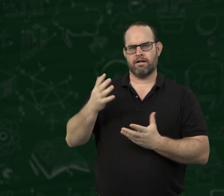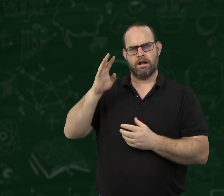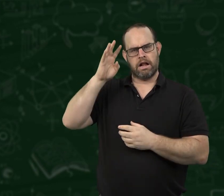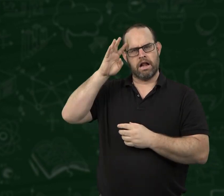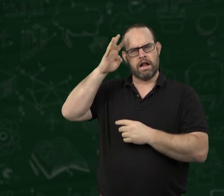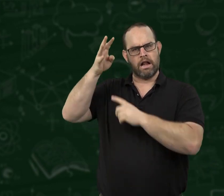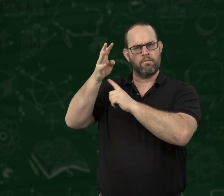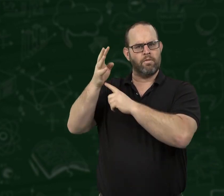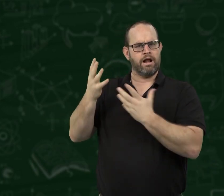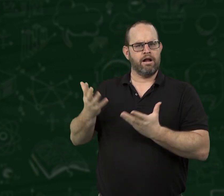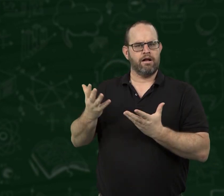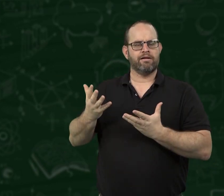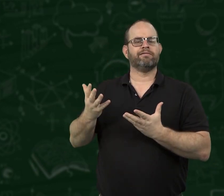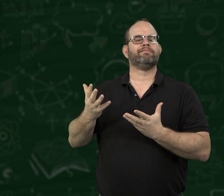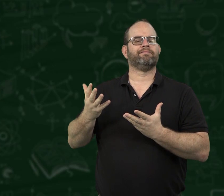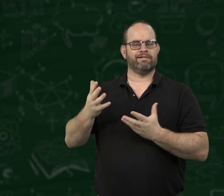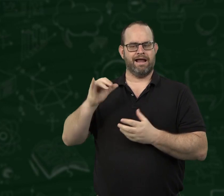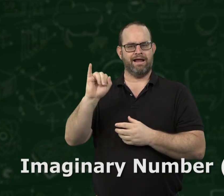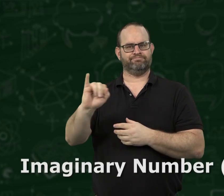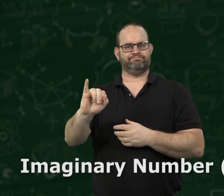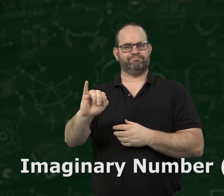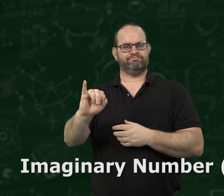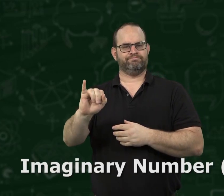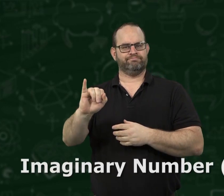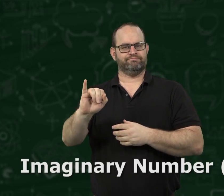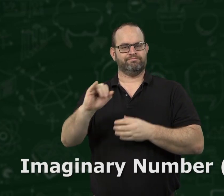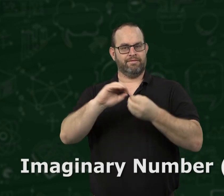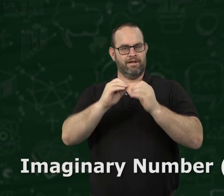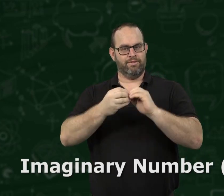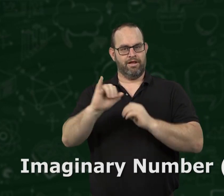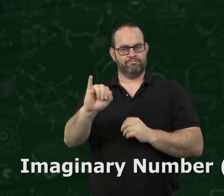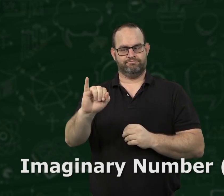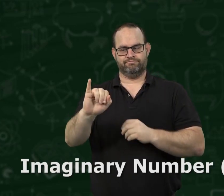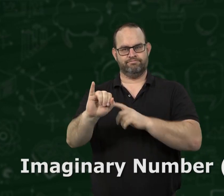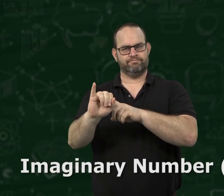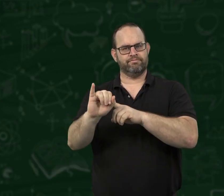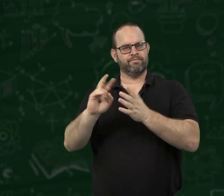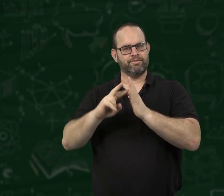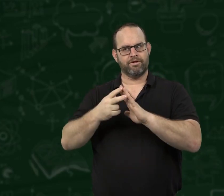They came up with an imaginary number.